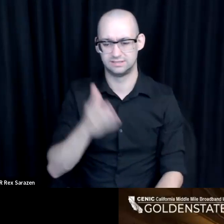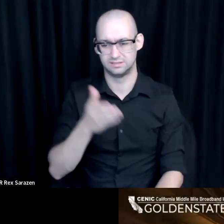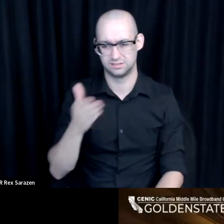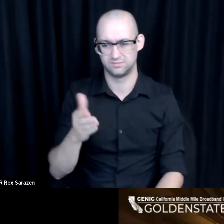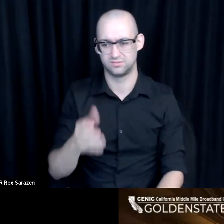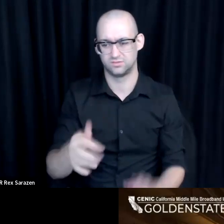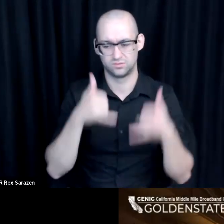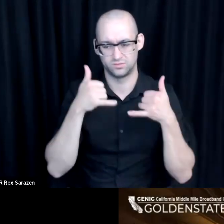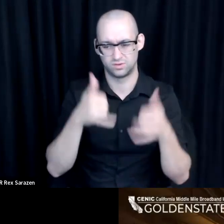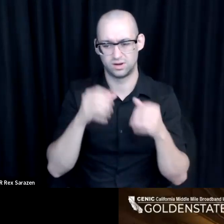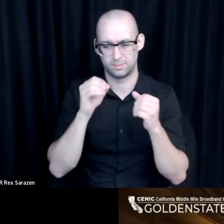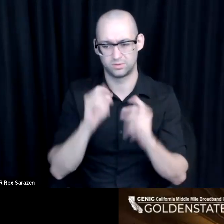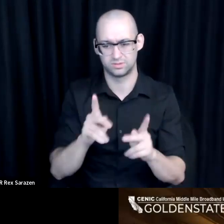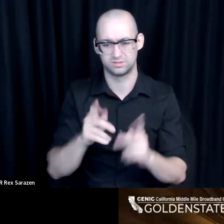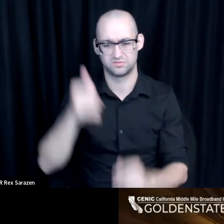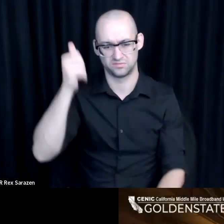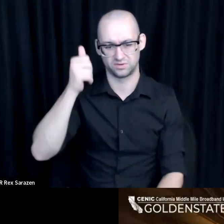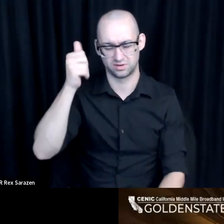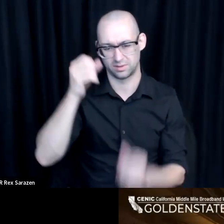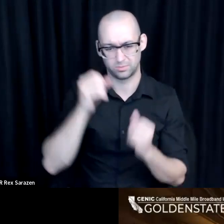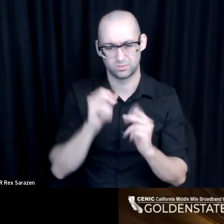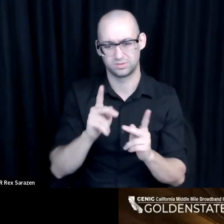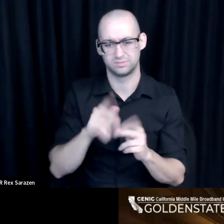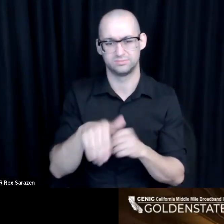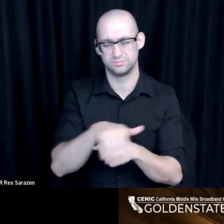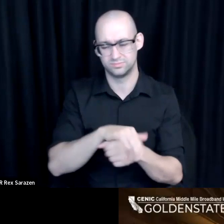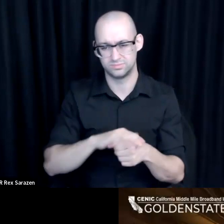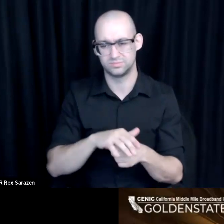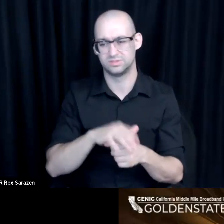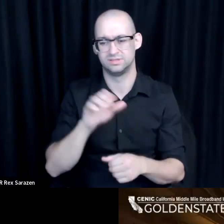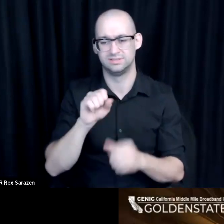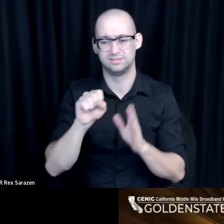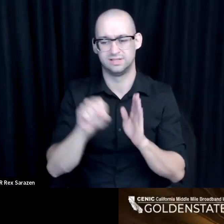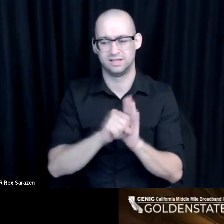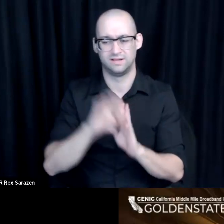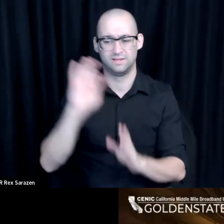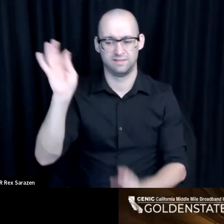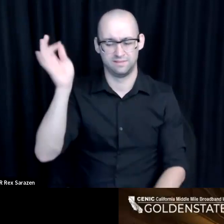and funding opportunities, both regional state and federal, and then some of the foundations